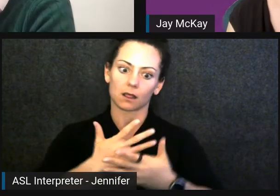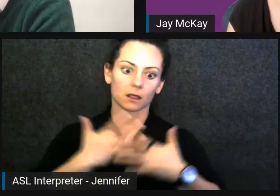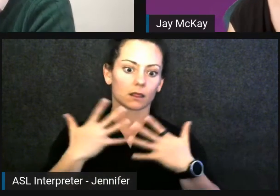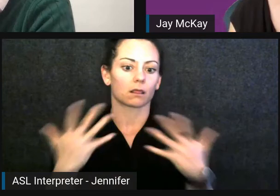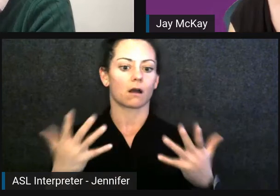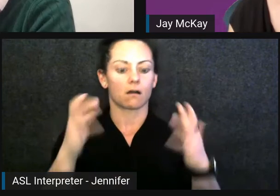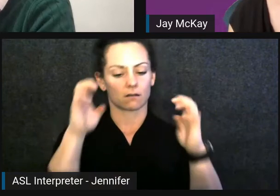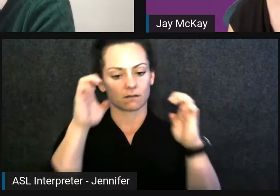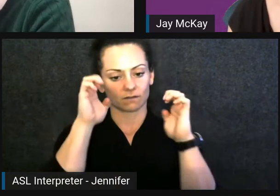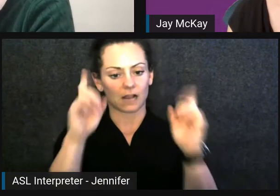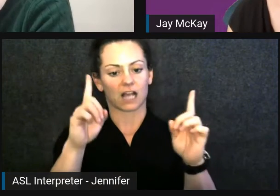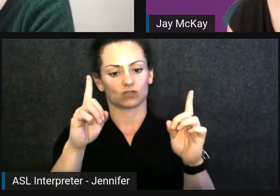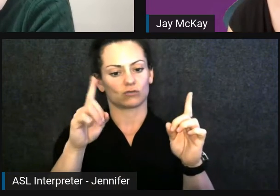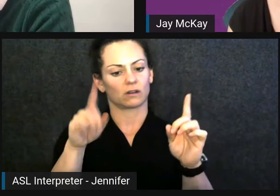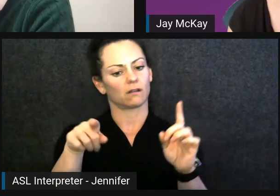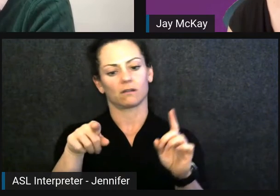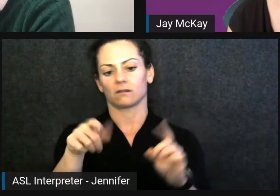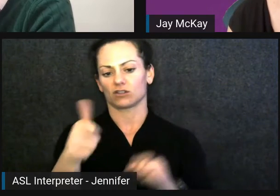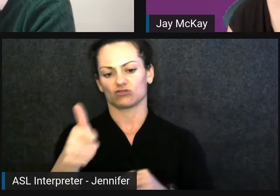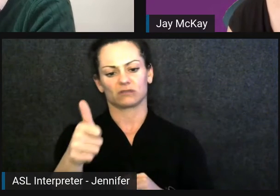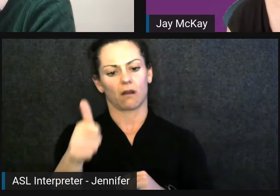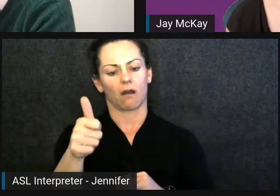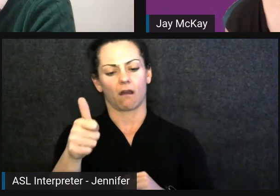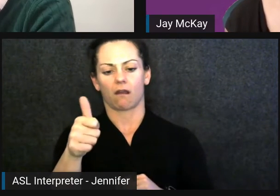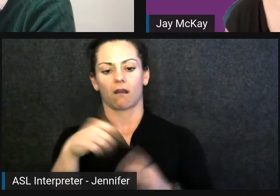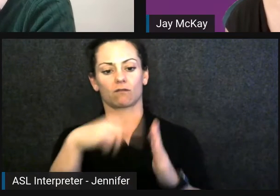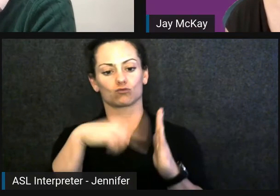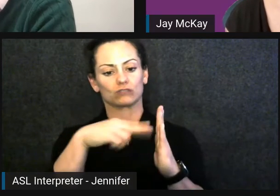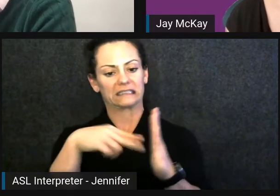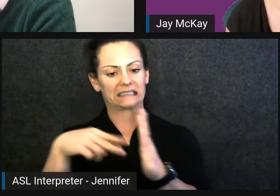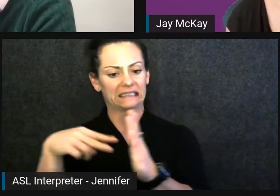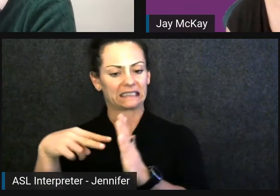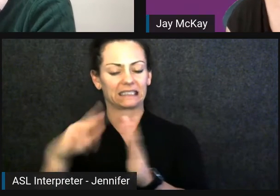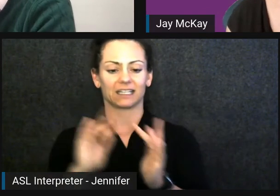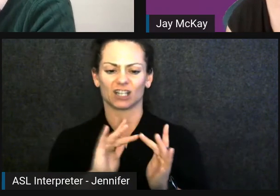on the internet, and I think that they provide much more insight